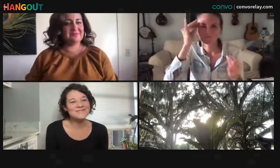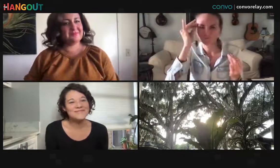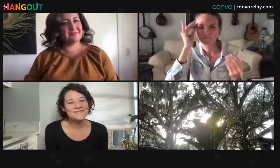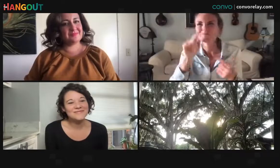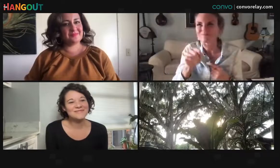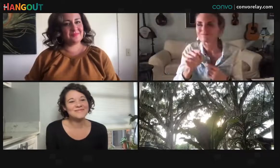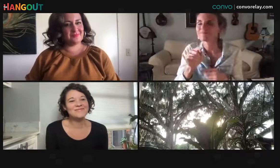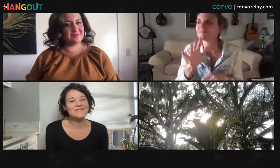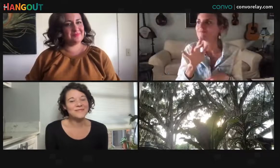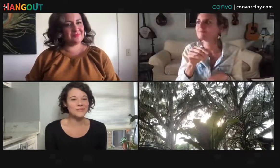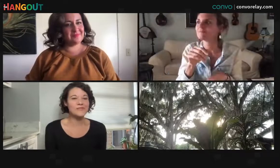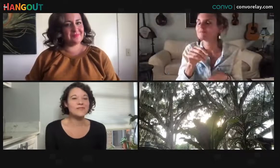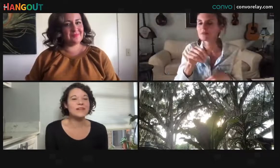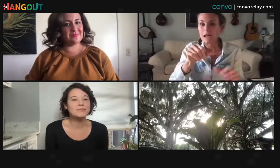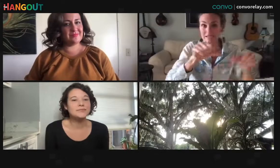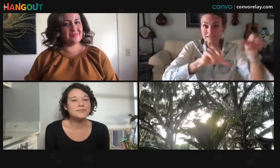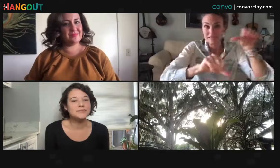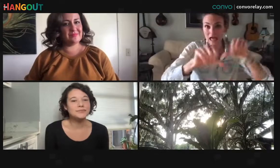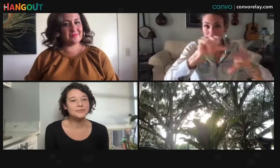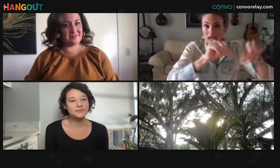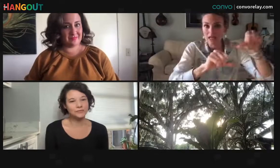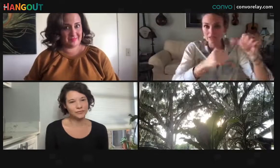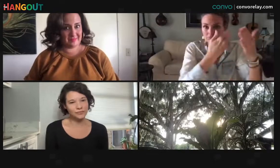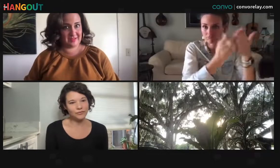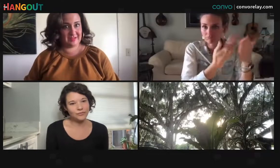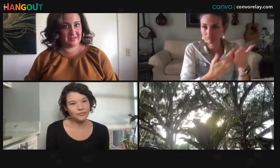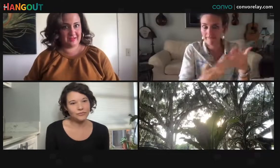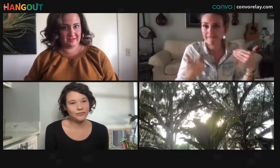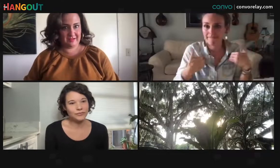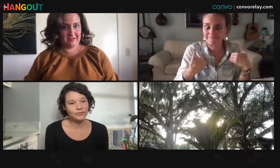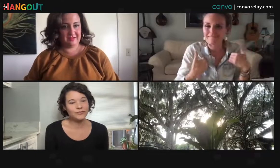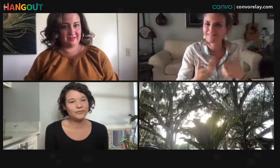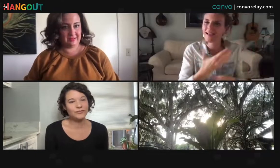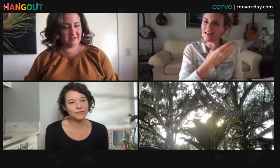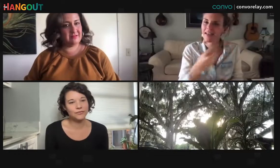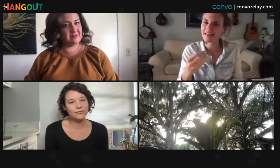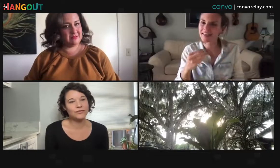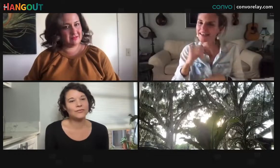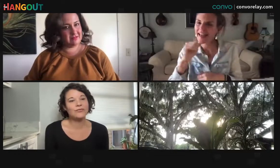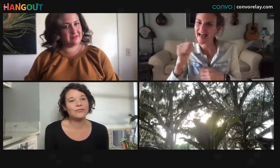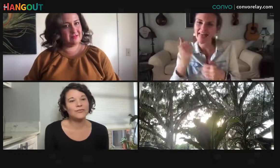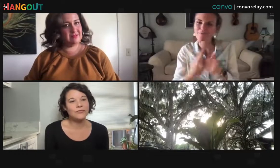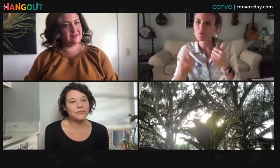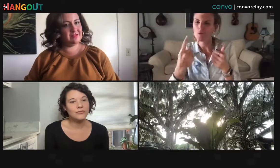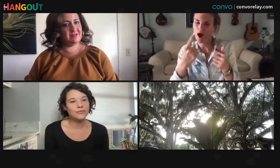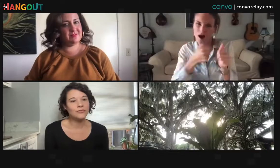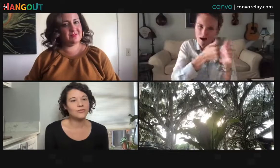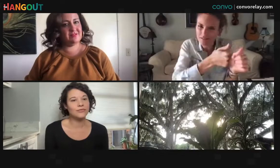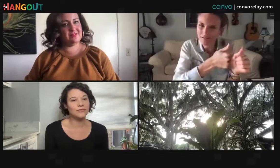i i can go this is summer i i've been thinking a lot about this and there's scientific evidence that